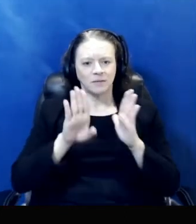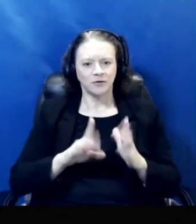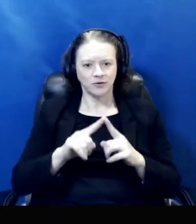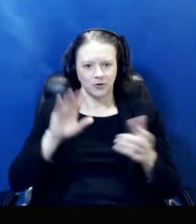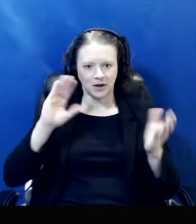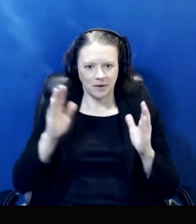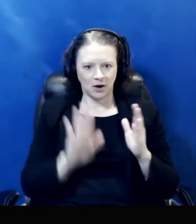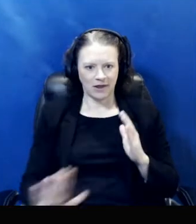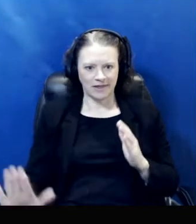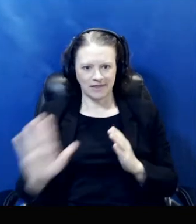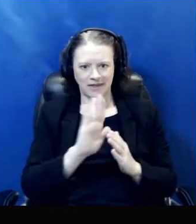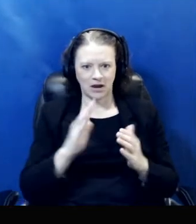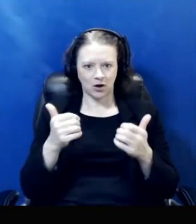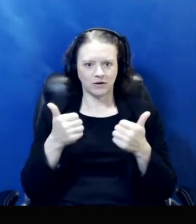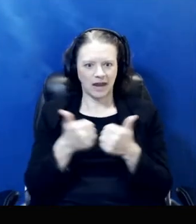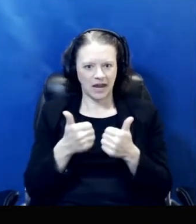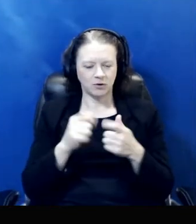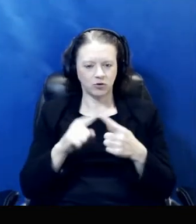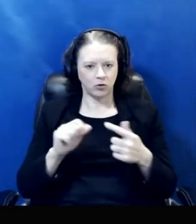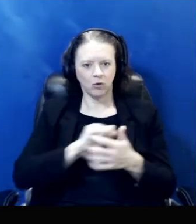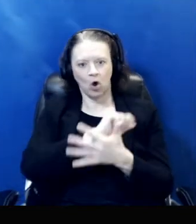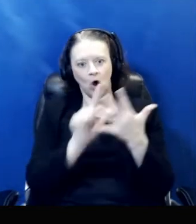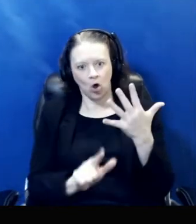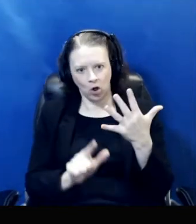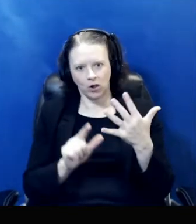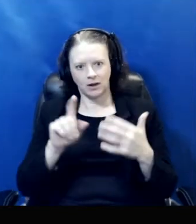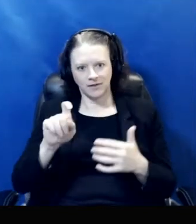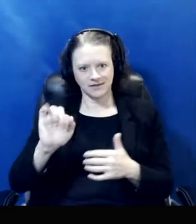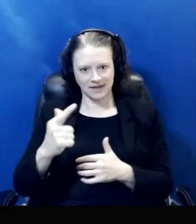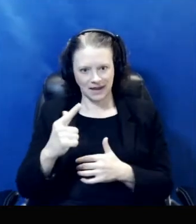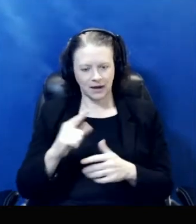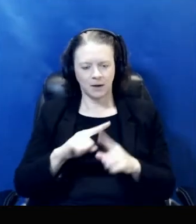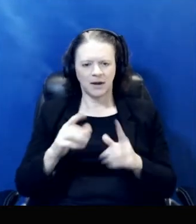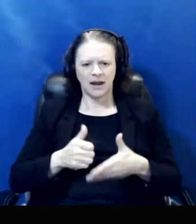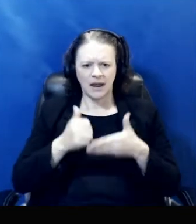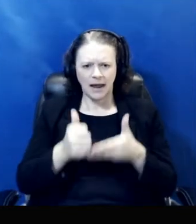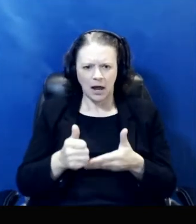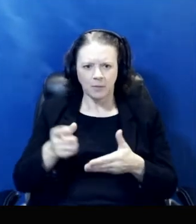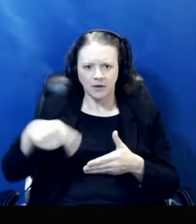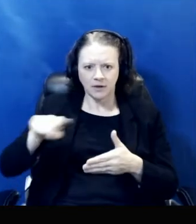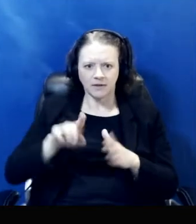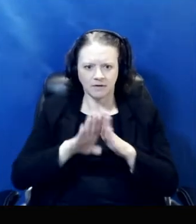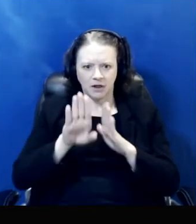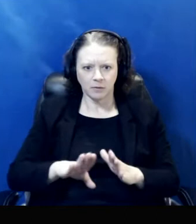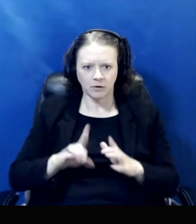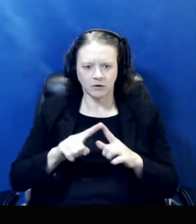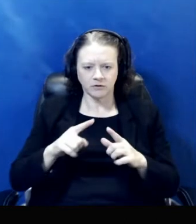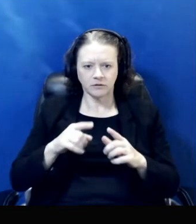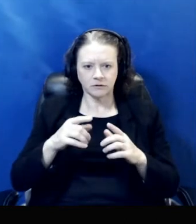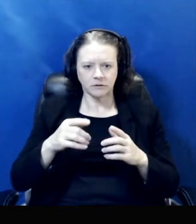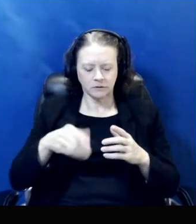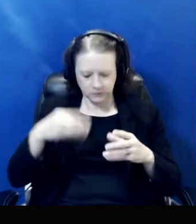but in terms of helping developers navigate such a large document, and assisting with the big question we often get,